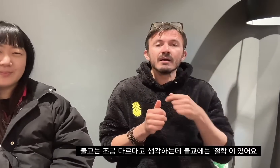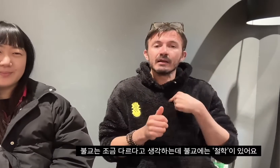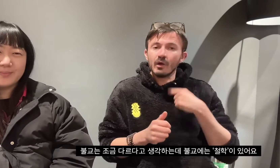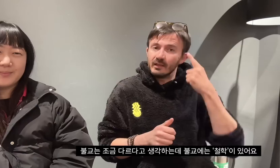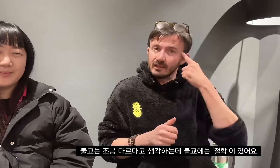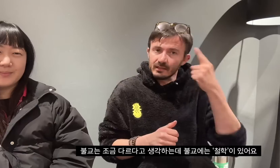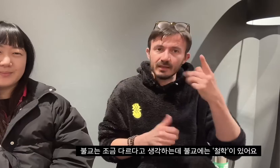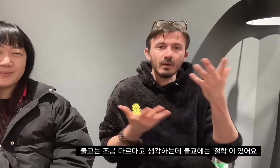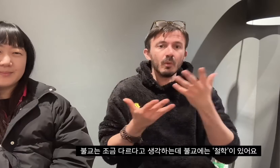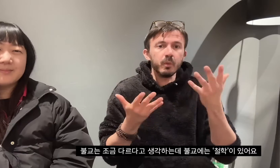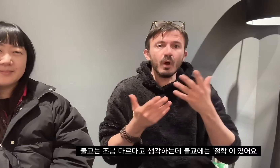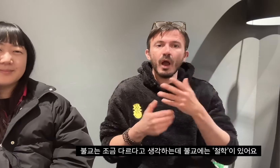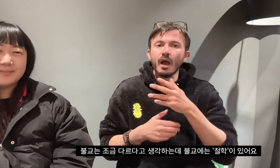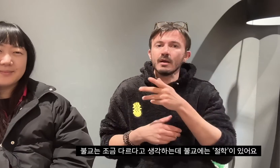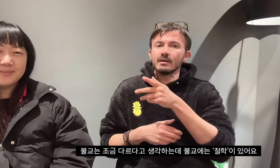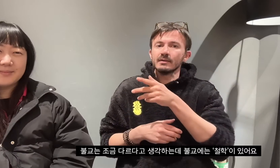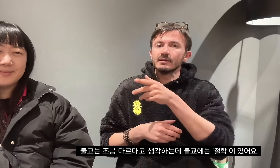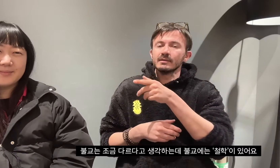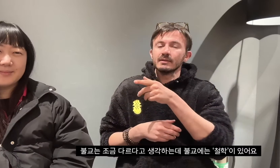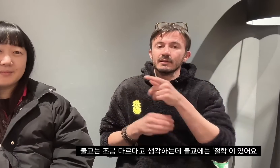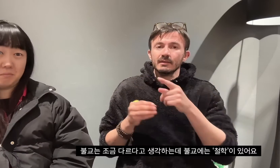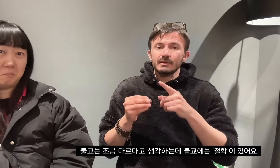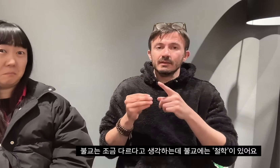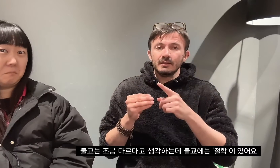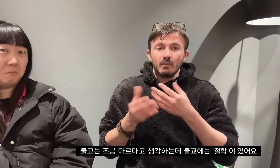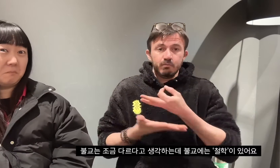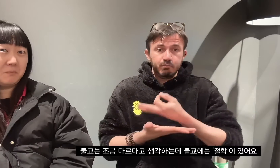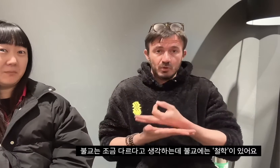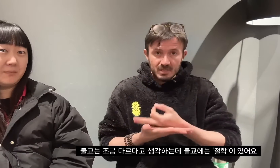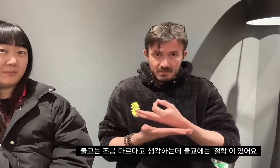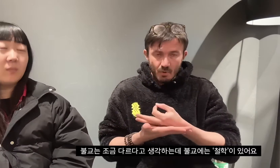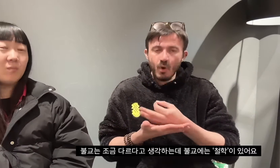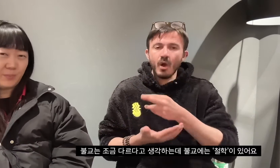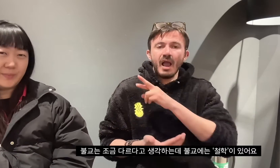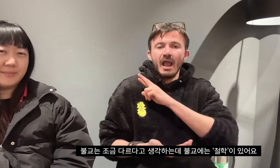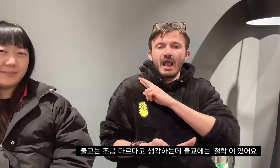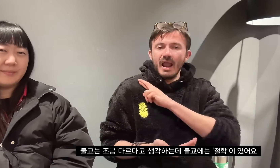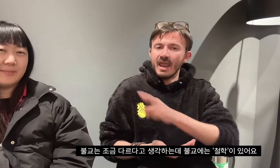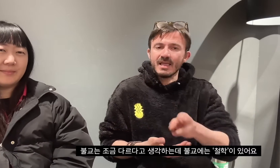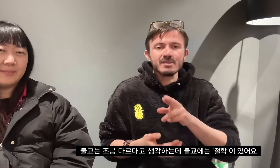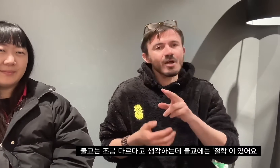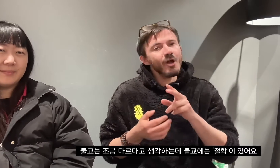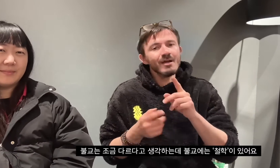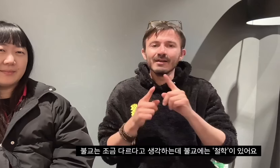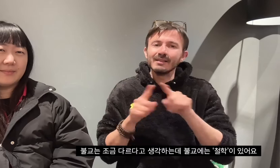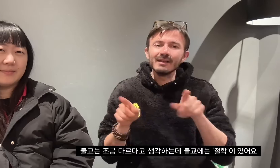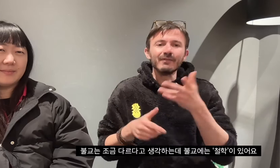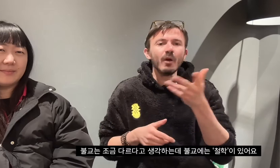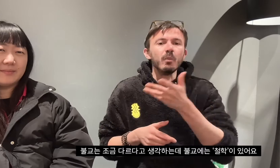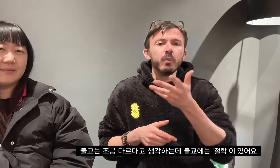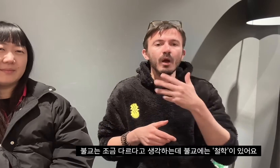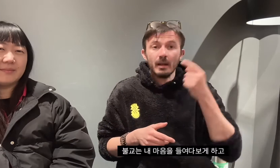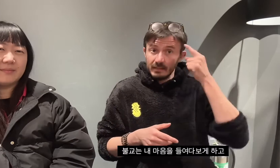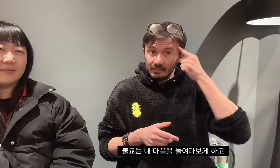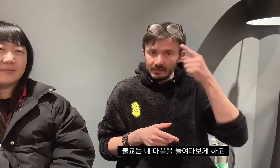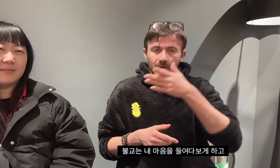but I think Buddhism is a little different, but Buddhism has a ‘philosophy’.